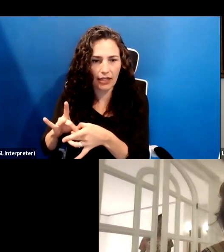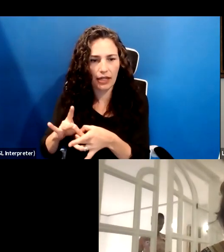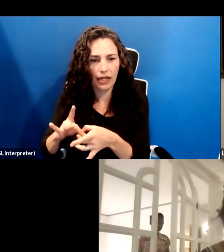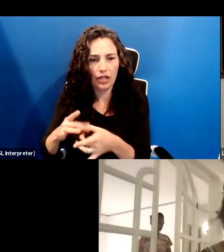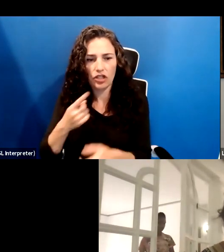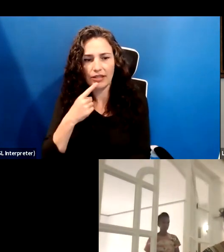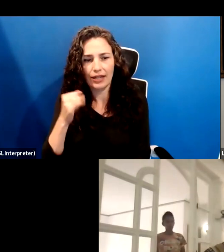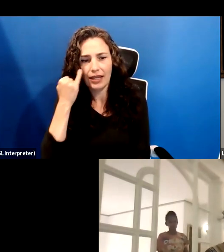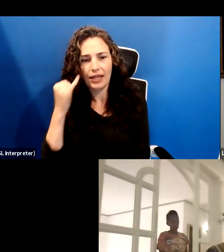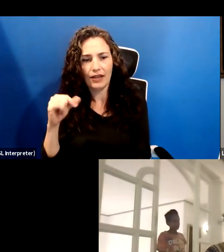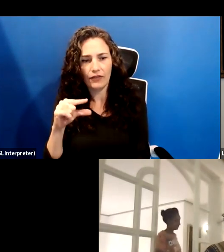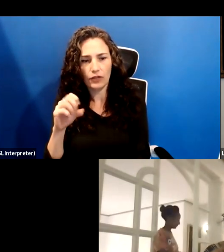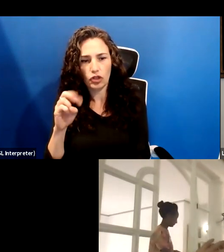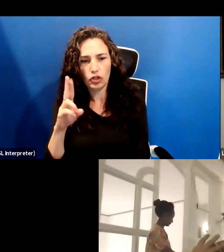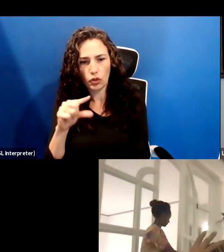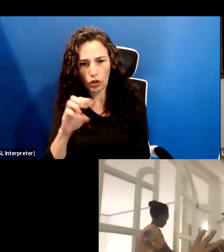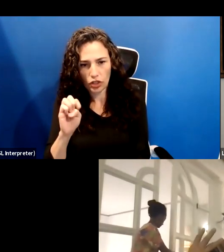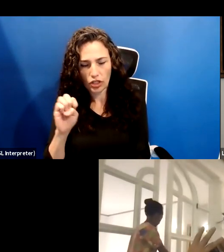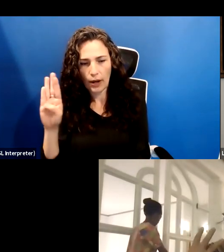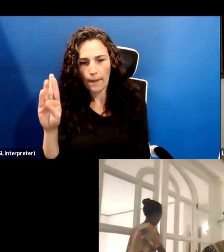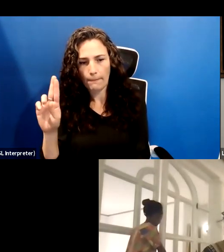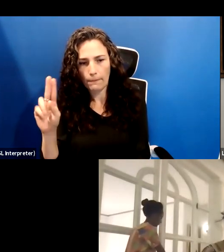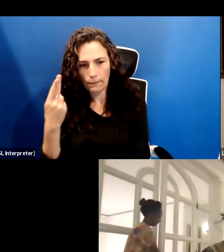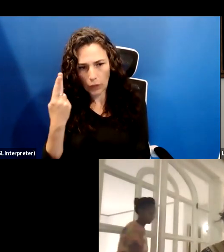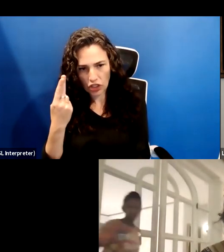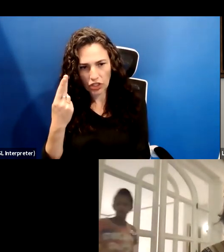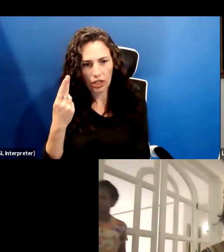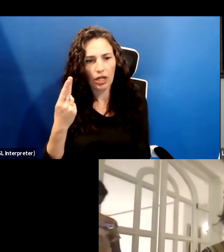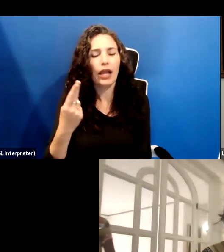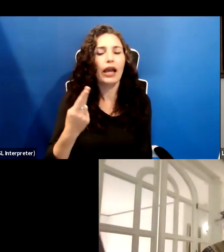"If George Bush had solved his learning disabilities